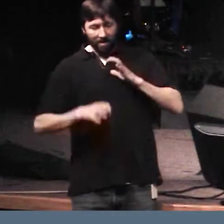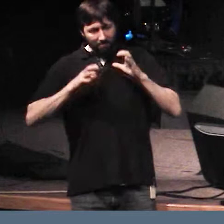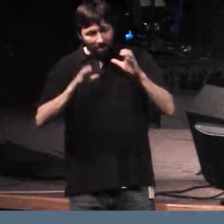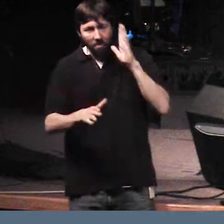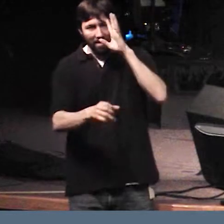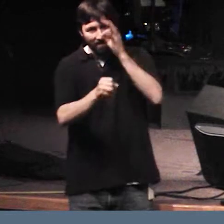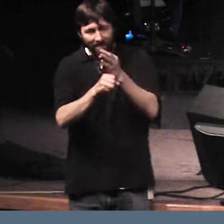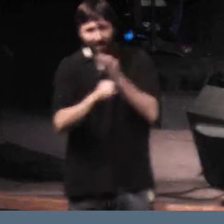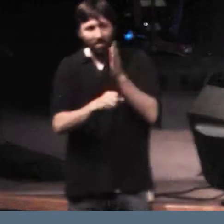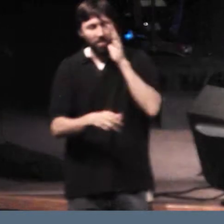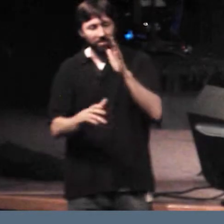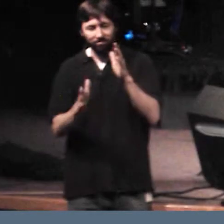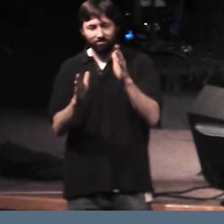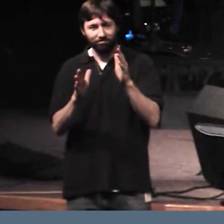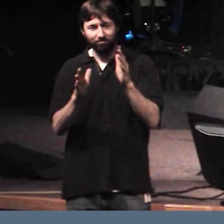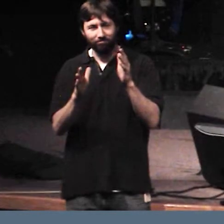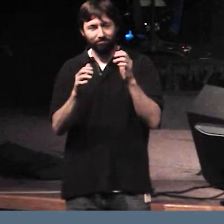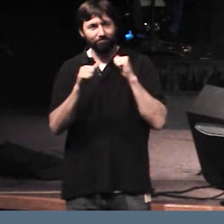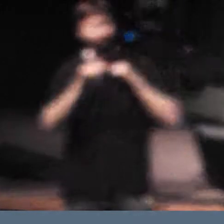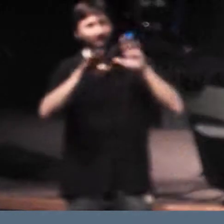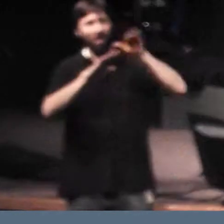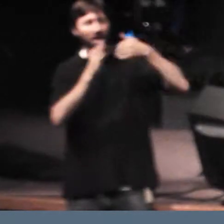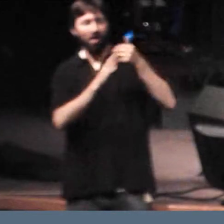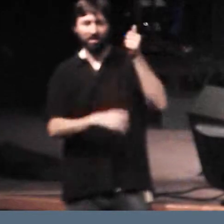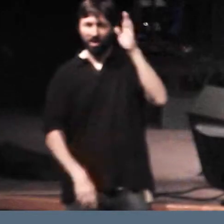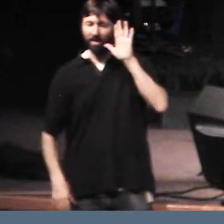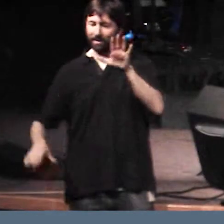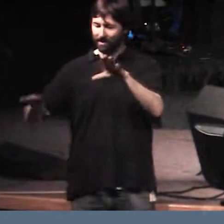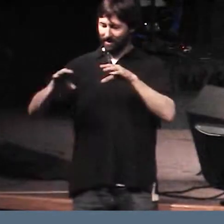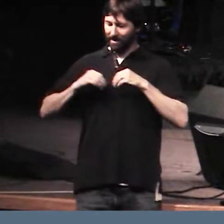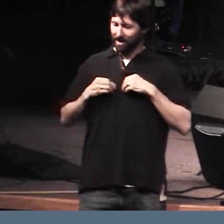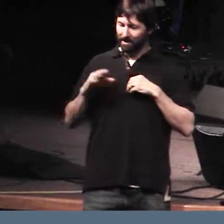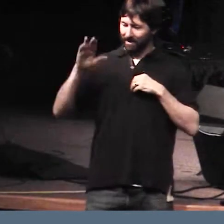faithful I'll be devoted - God can take those kind of people and accomplish the extraordinary